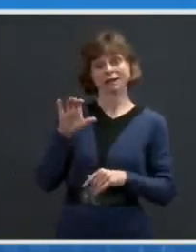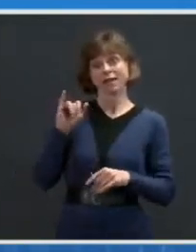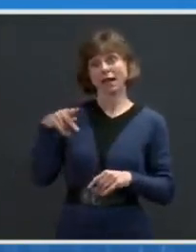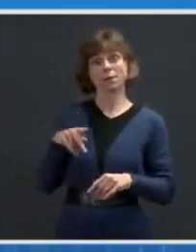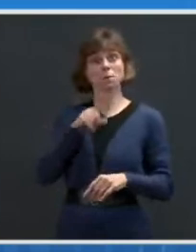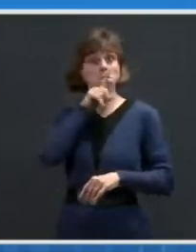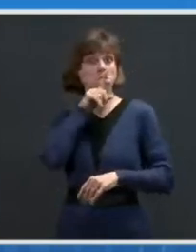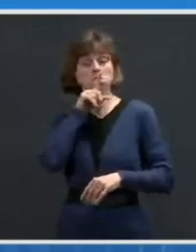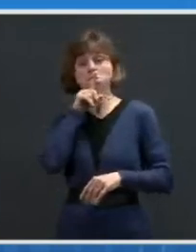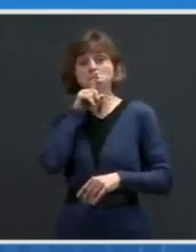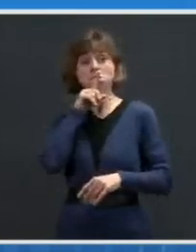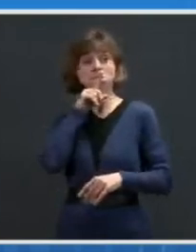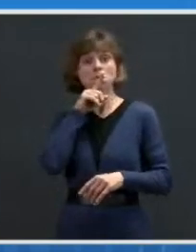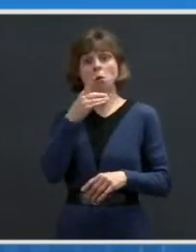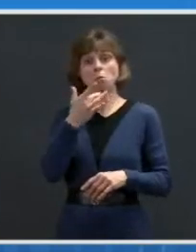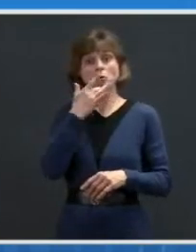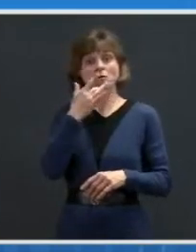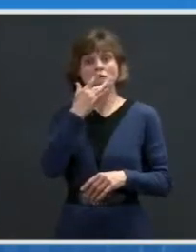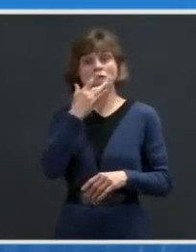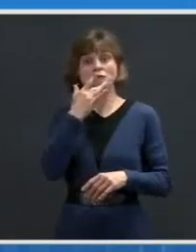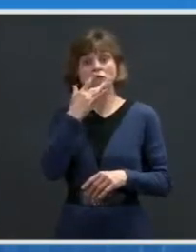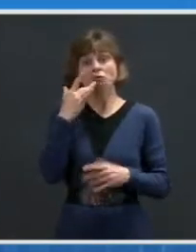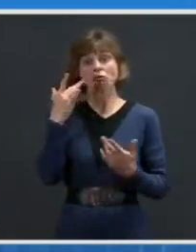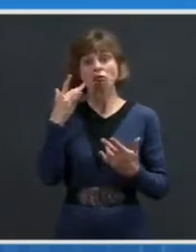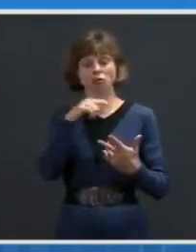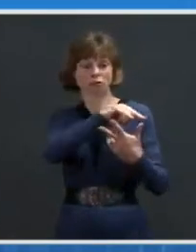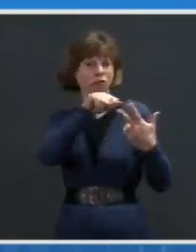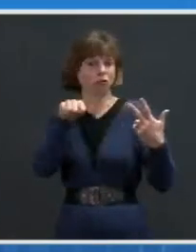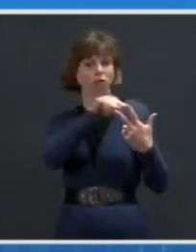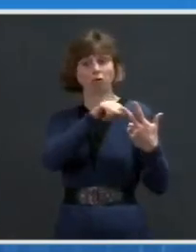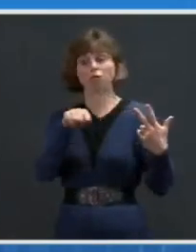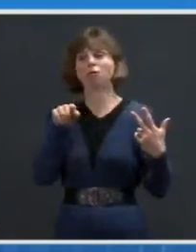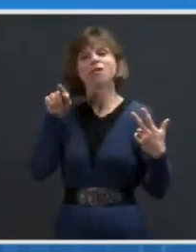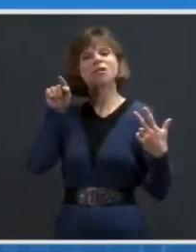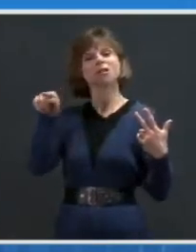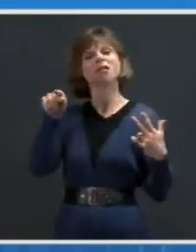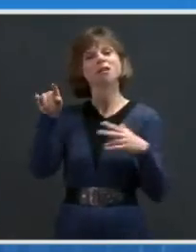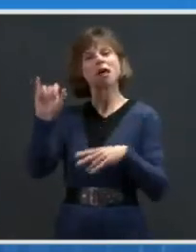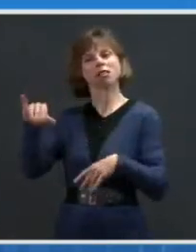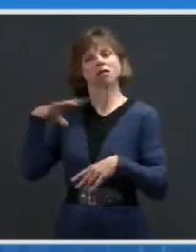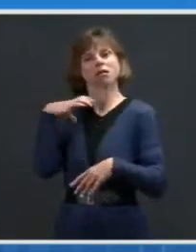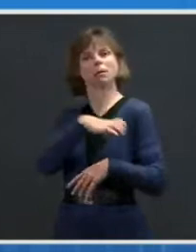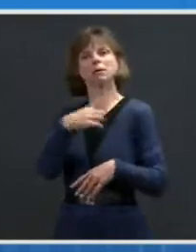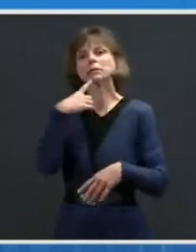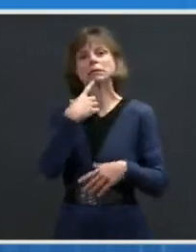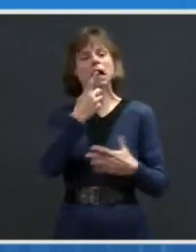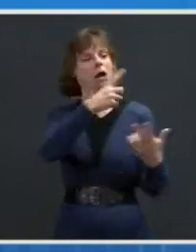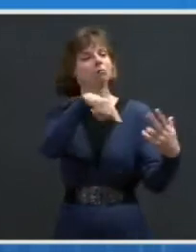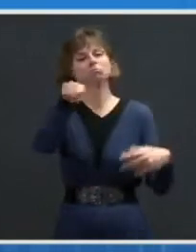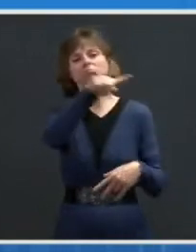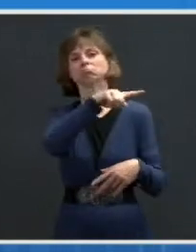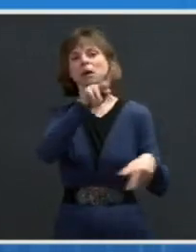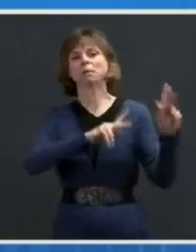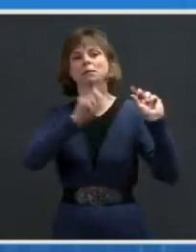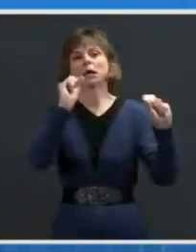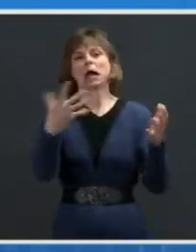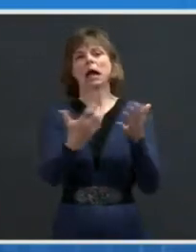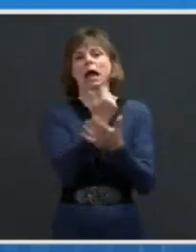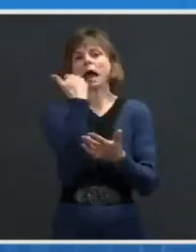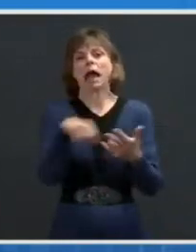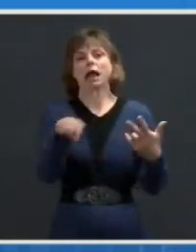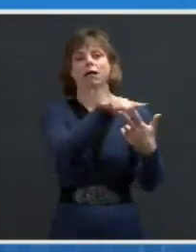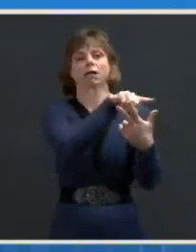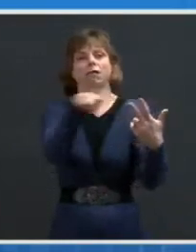COVID-19.